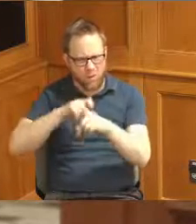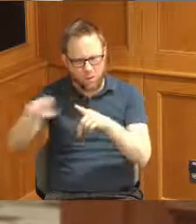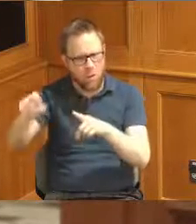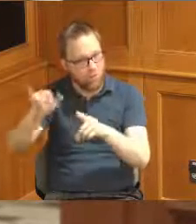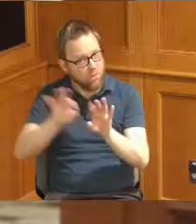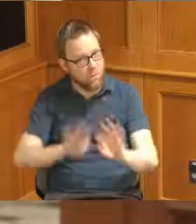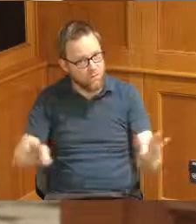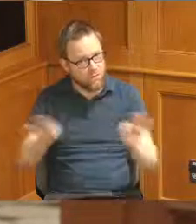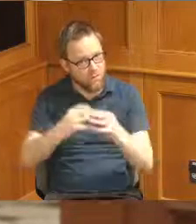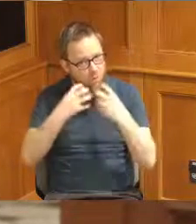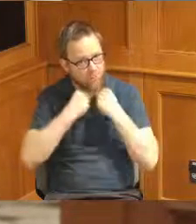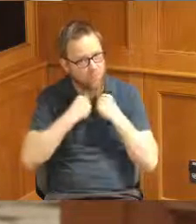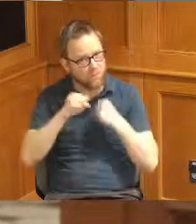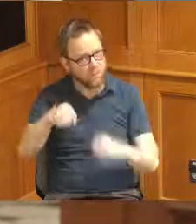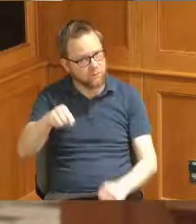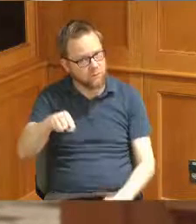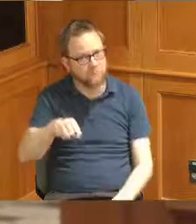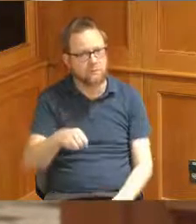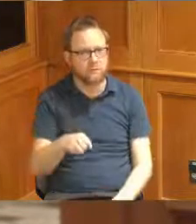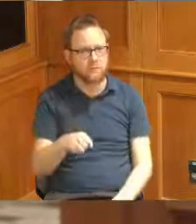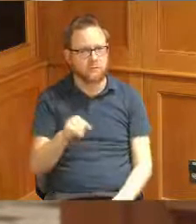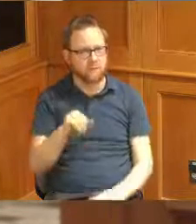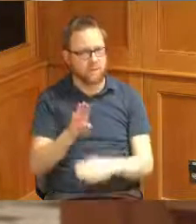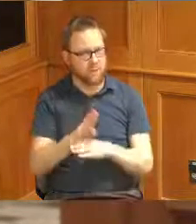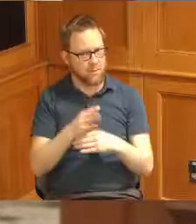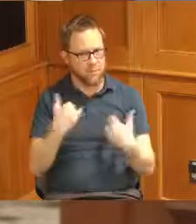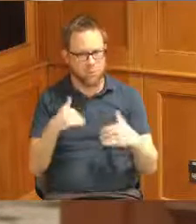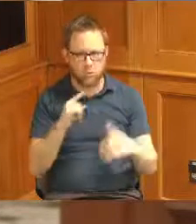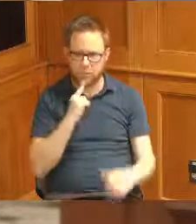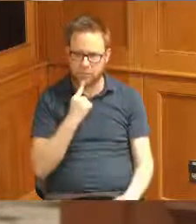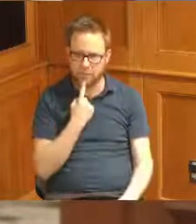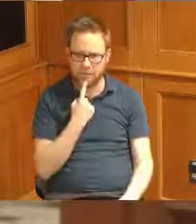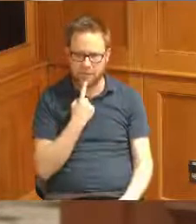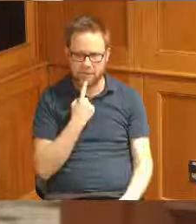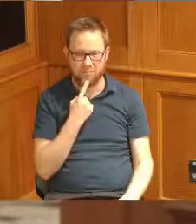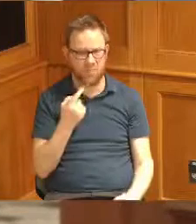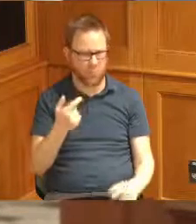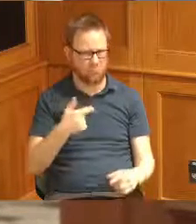and we take that that business very seriously as you've known I've been here before in front